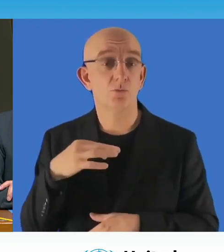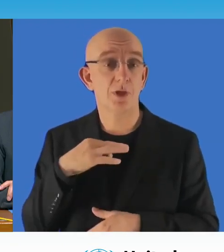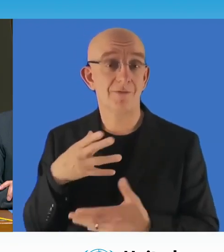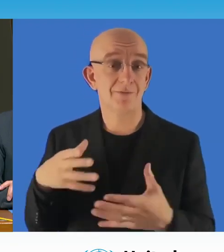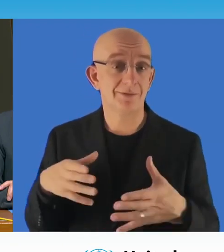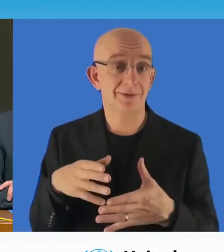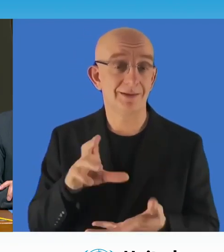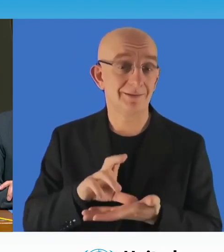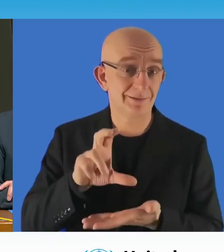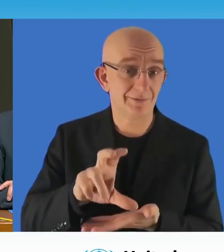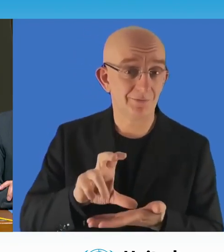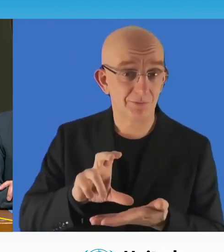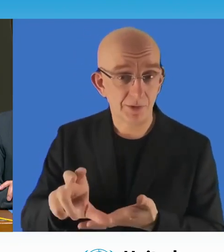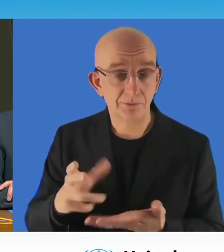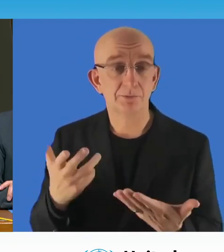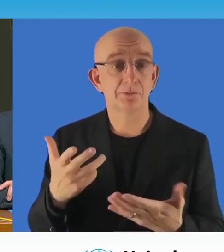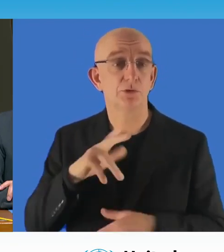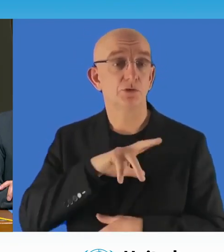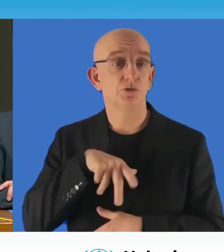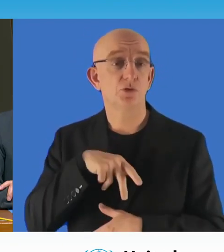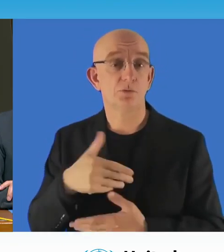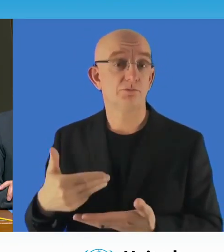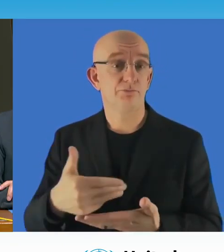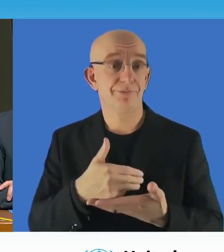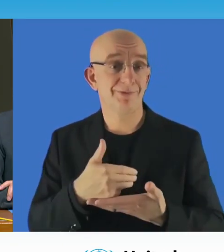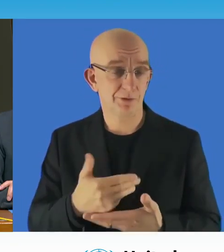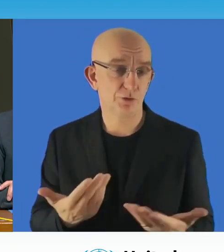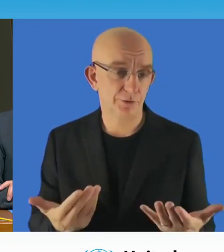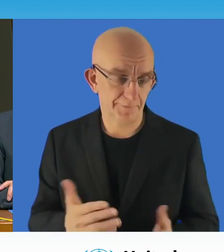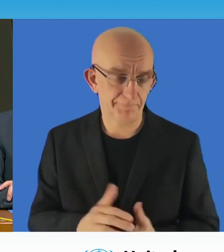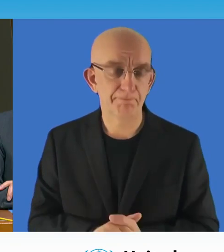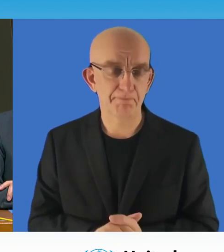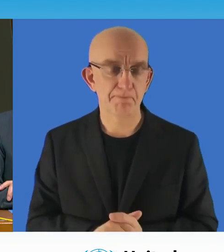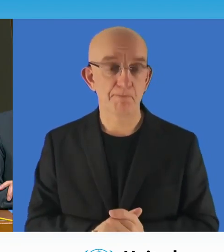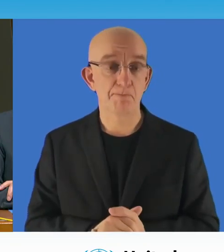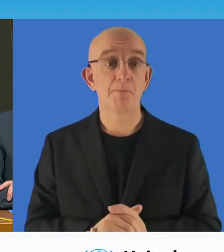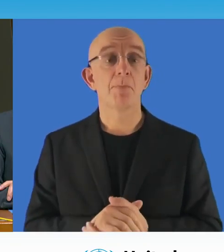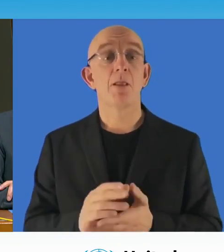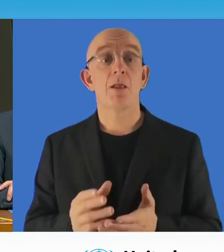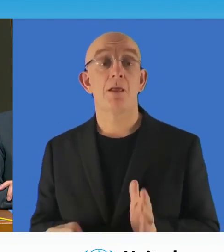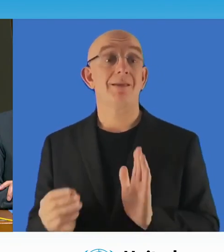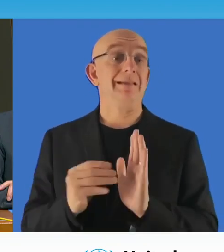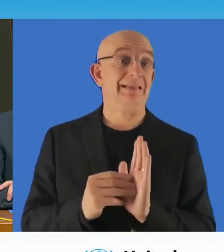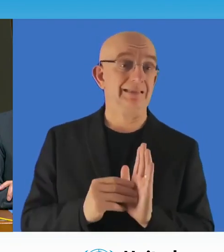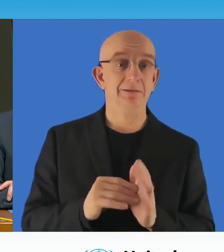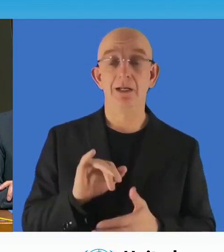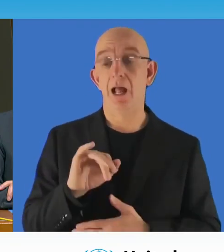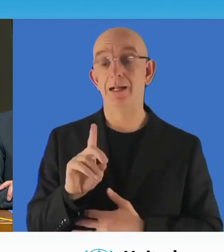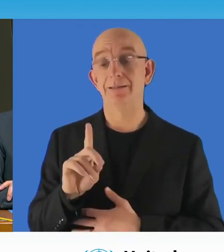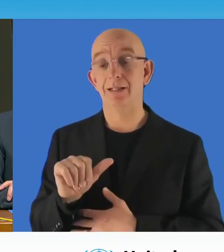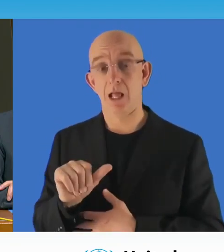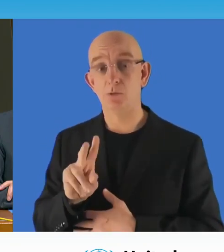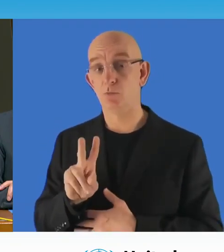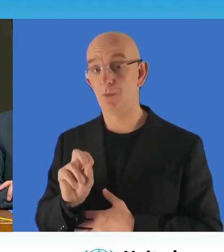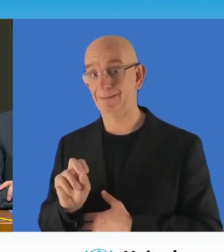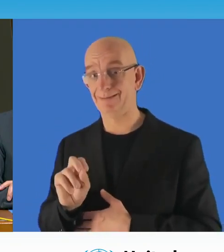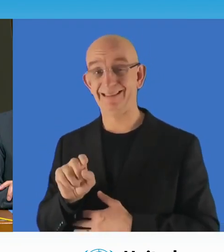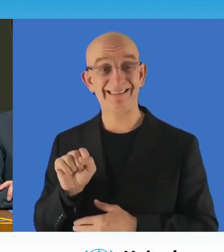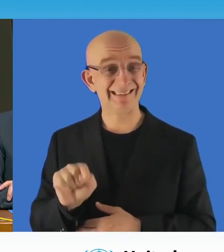has introduced a standalone commitment to embed disability inclusion across core Services focusing